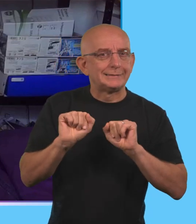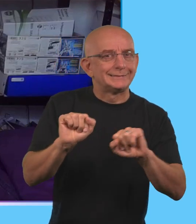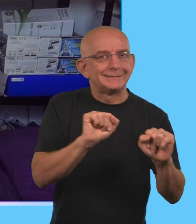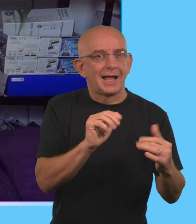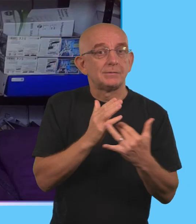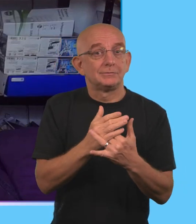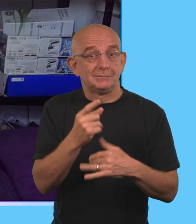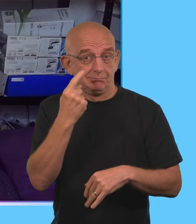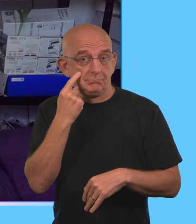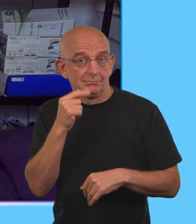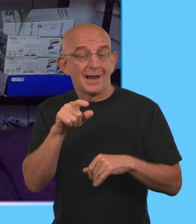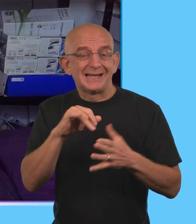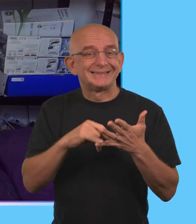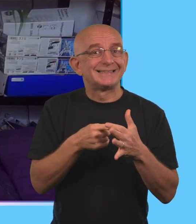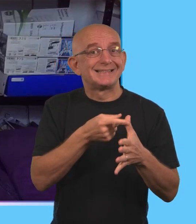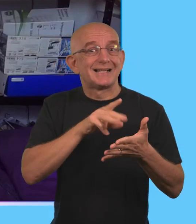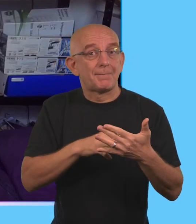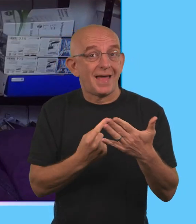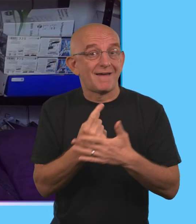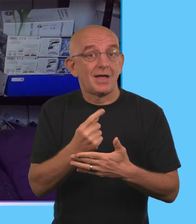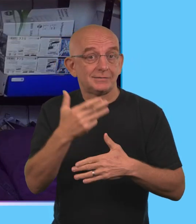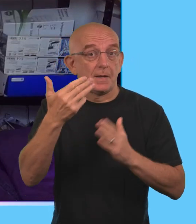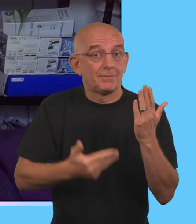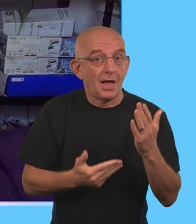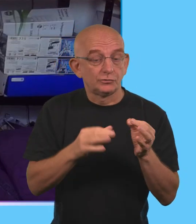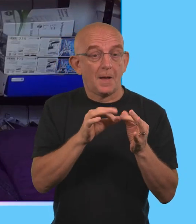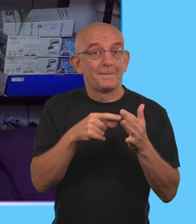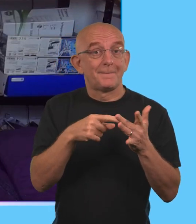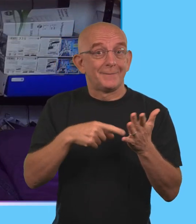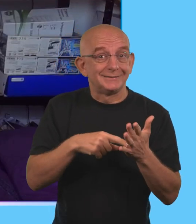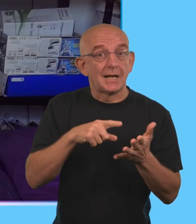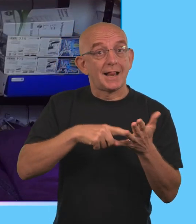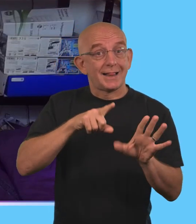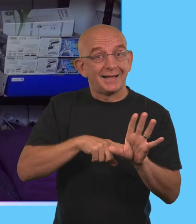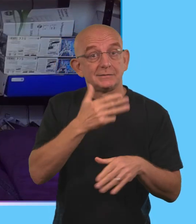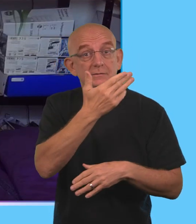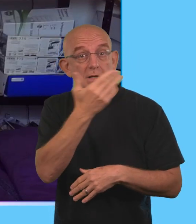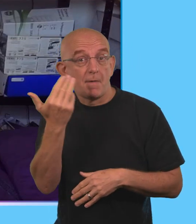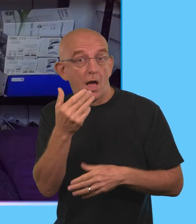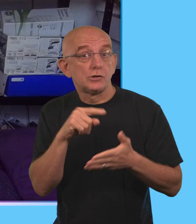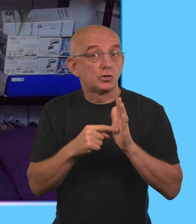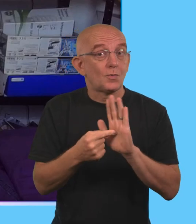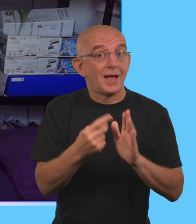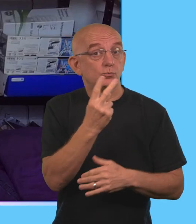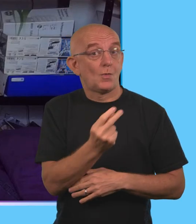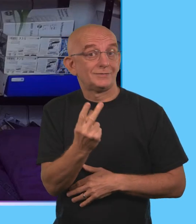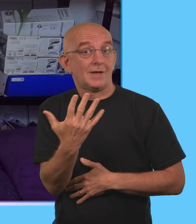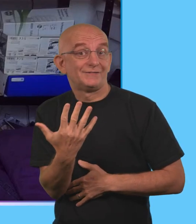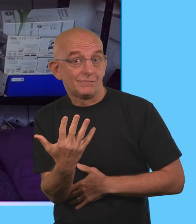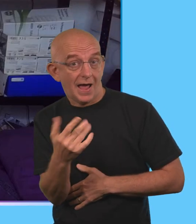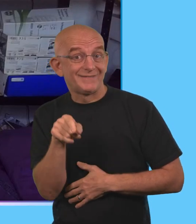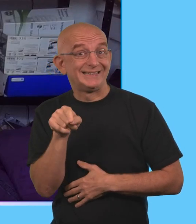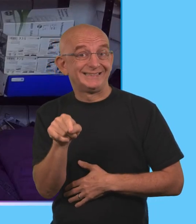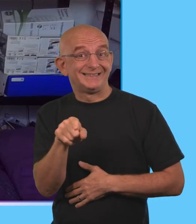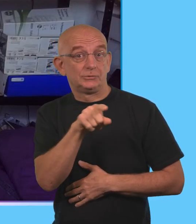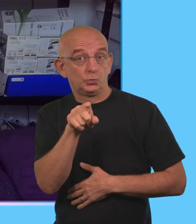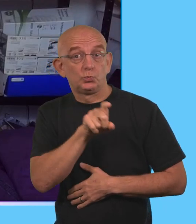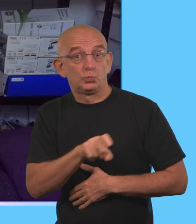you can check out our Steam event page by going to bit.ly/SummerShowcase2025 .